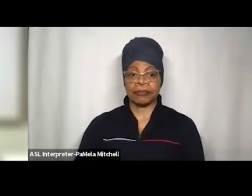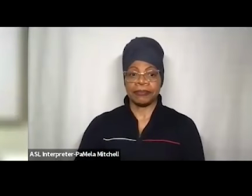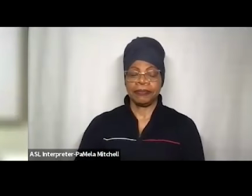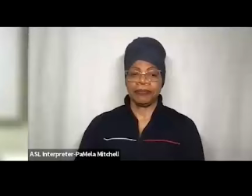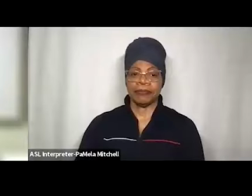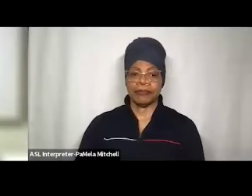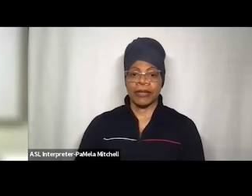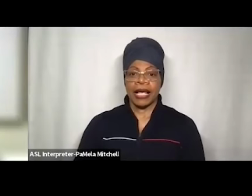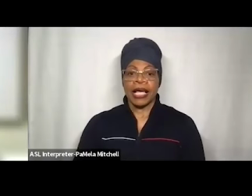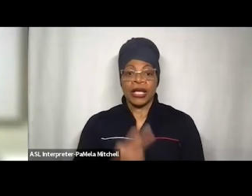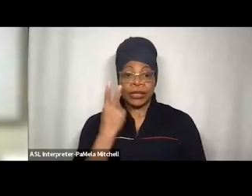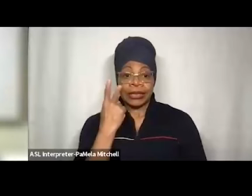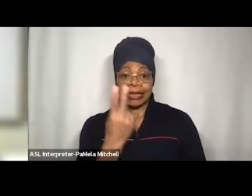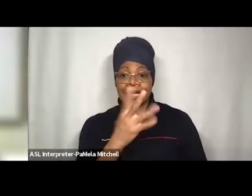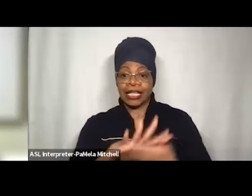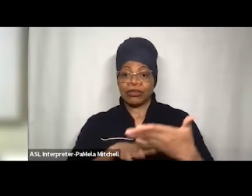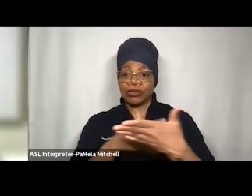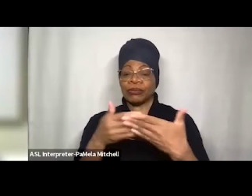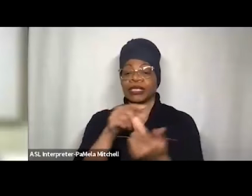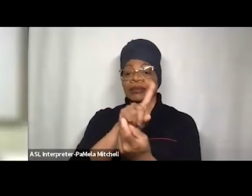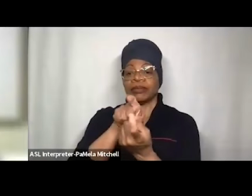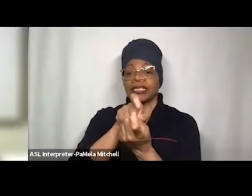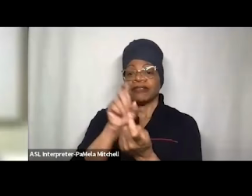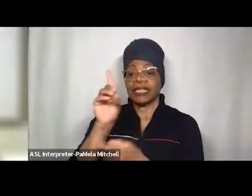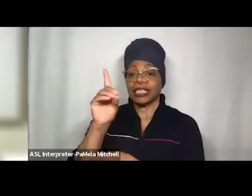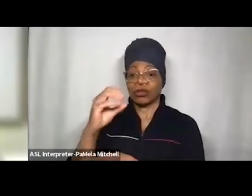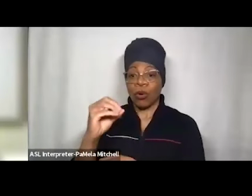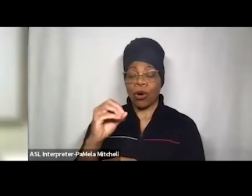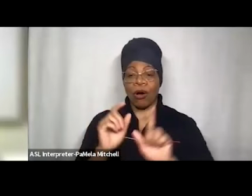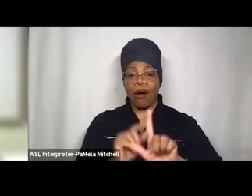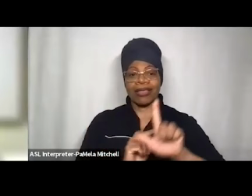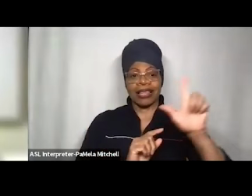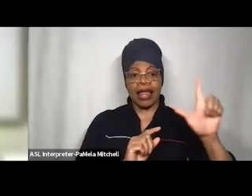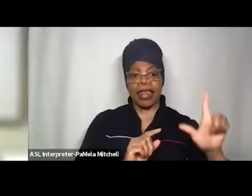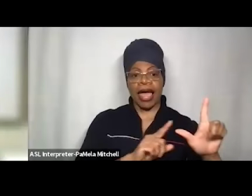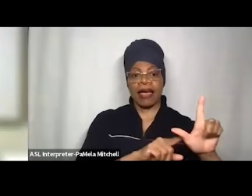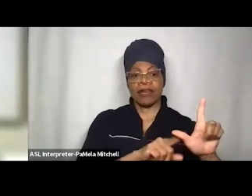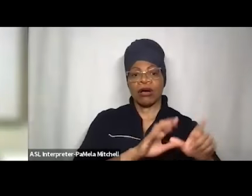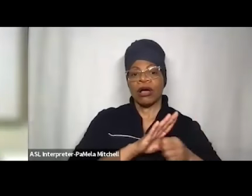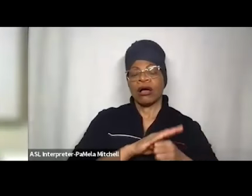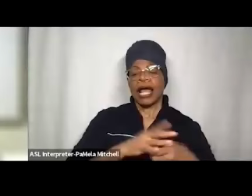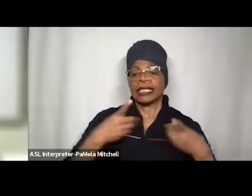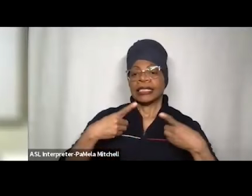Here are some of the specific disorders that you can see at the left hand side, depressive disorders, then bipolar and schizophrenia